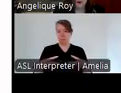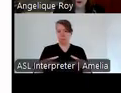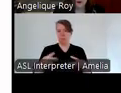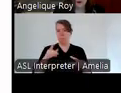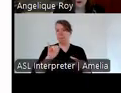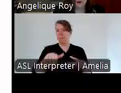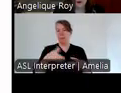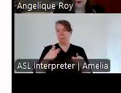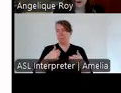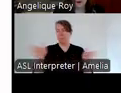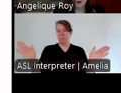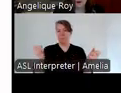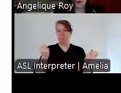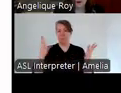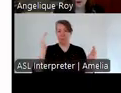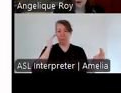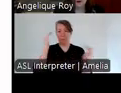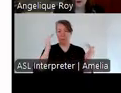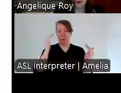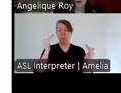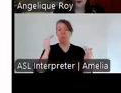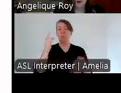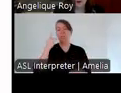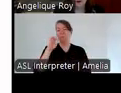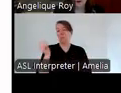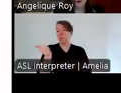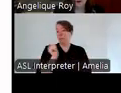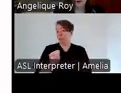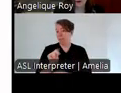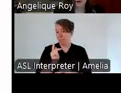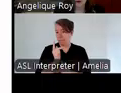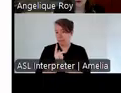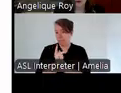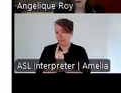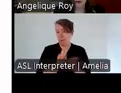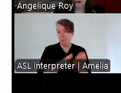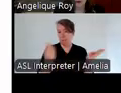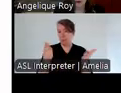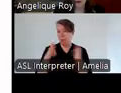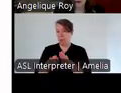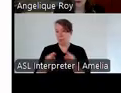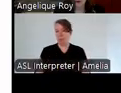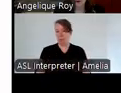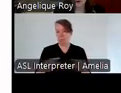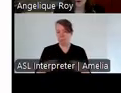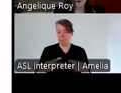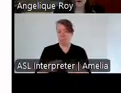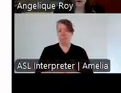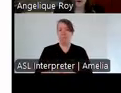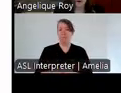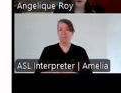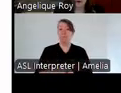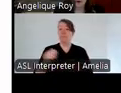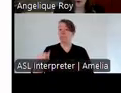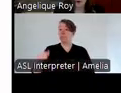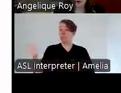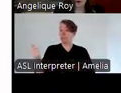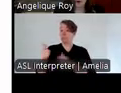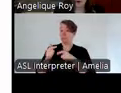But we did use those to indicate any kind of captions. Other languages, which is represented by multiple characters.